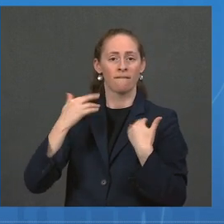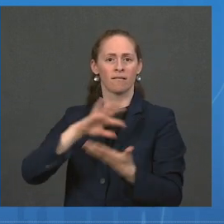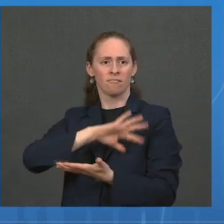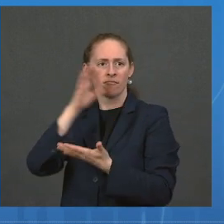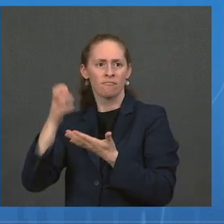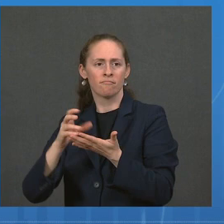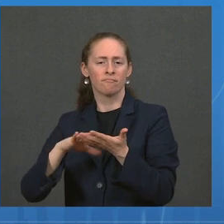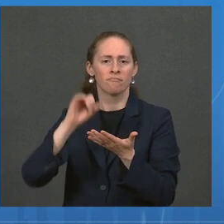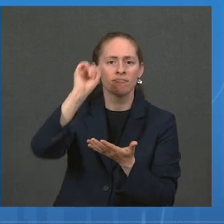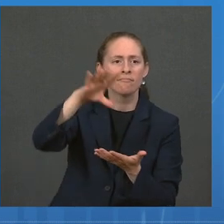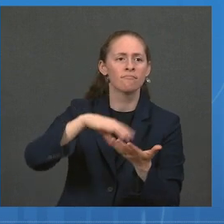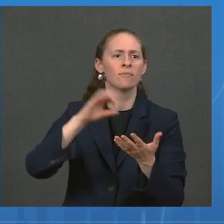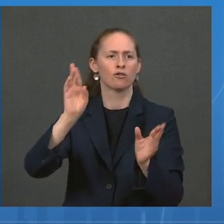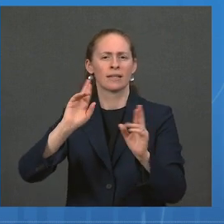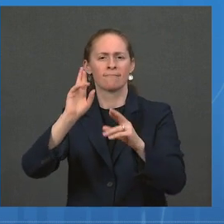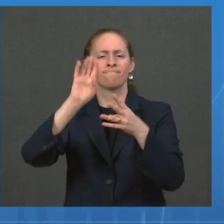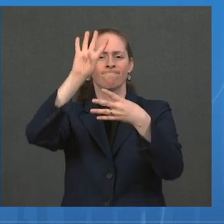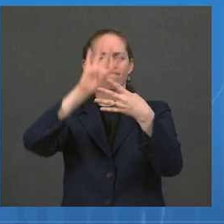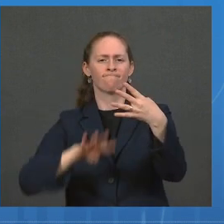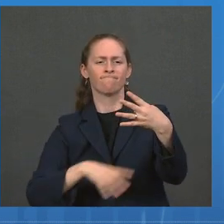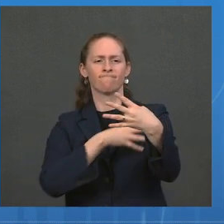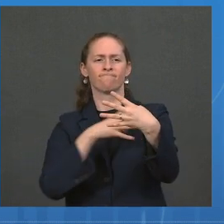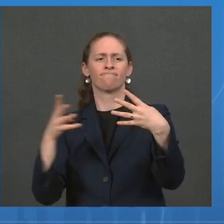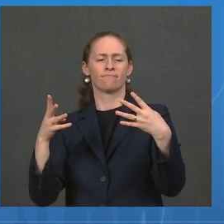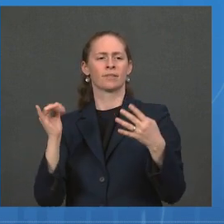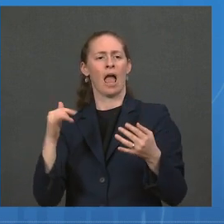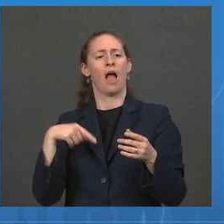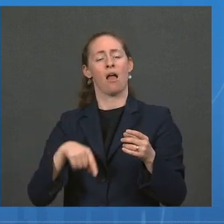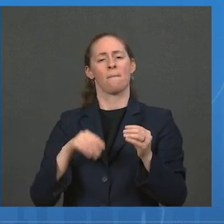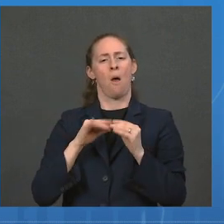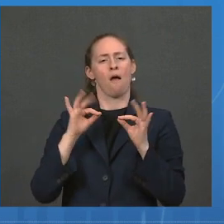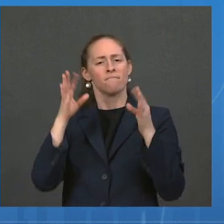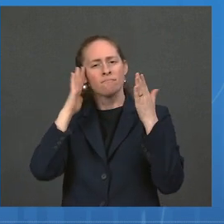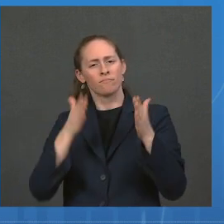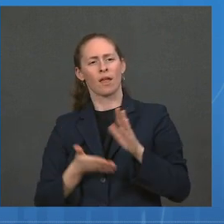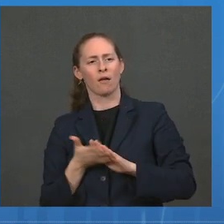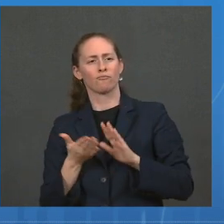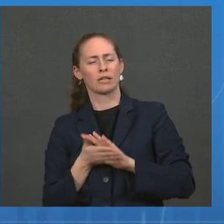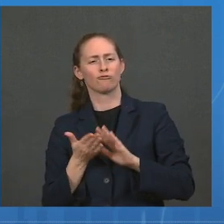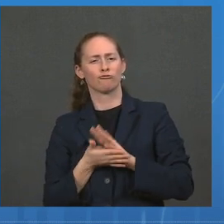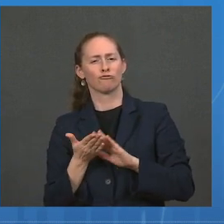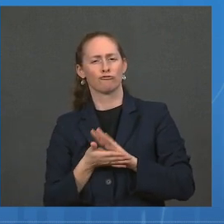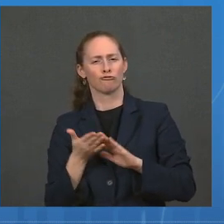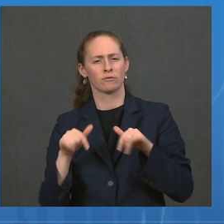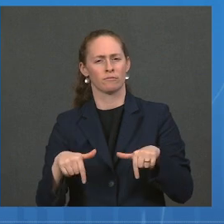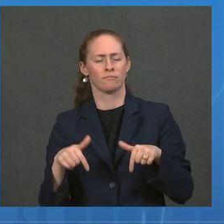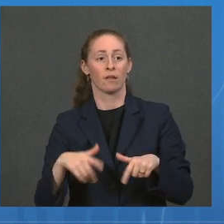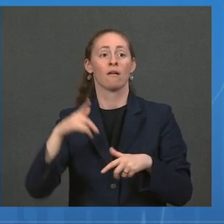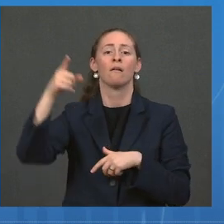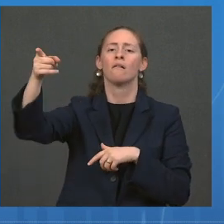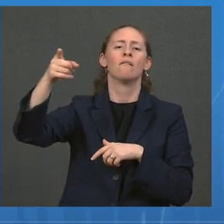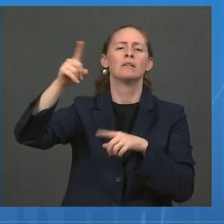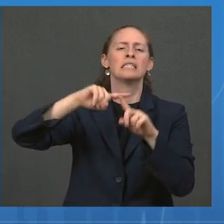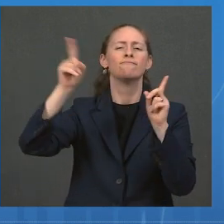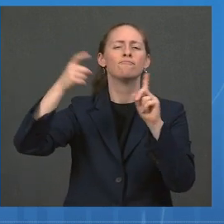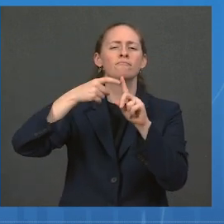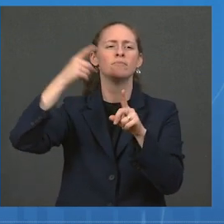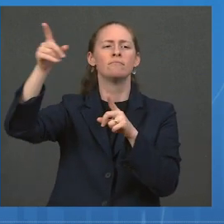So, getting operationally ready is different from the FDA and CDC decision-making process. And we are operationally ready,